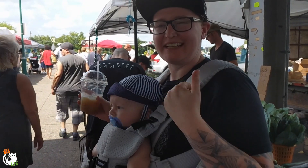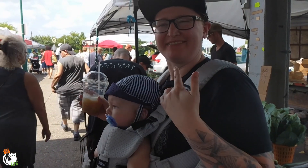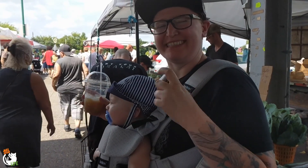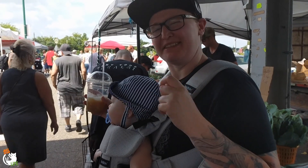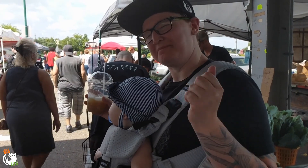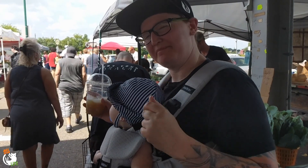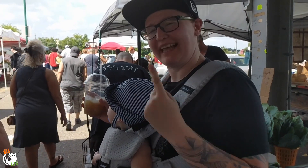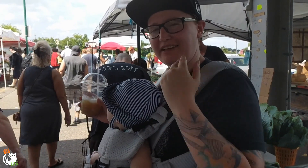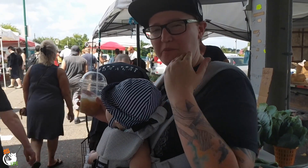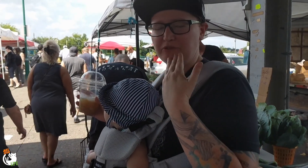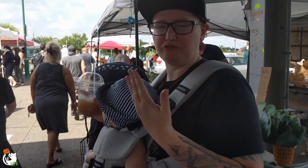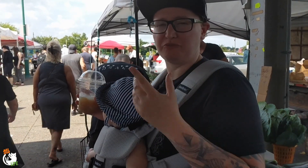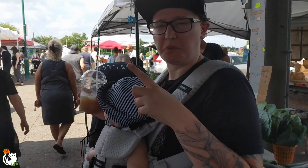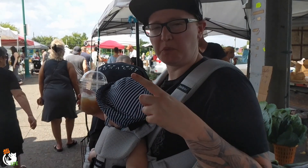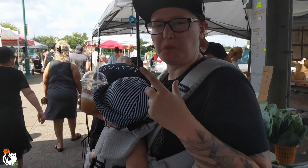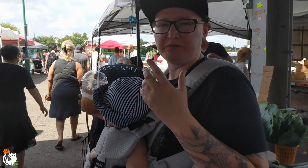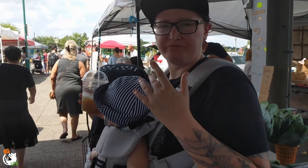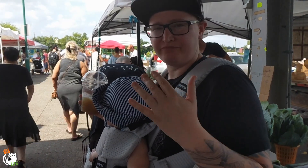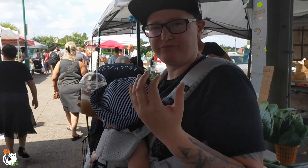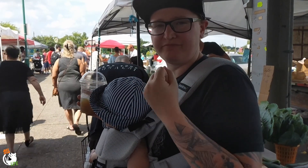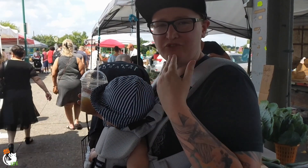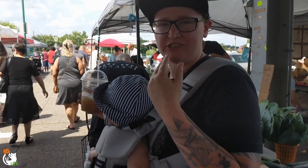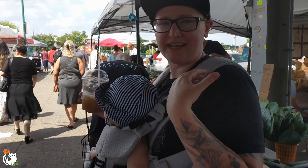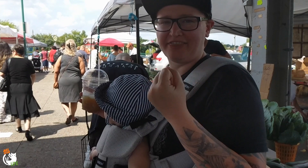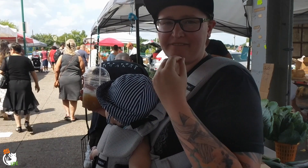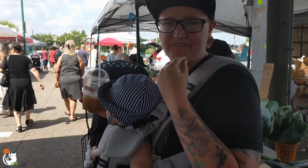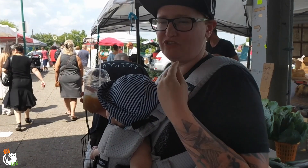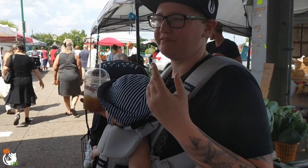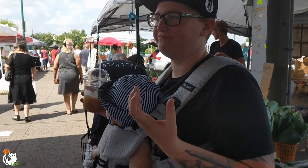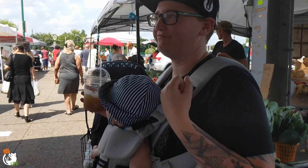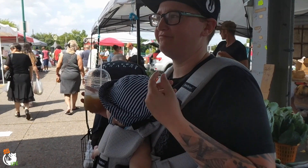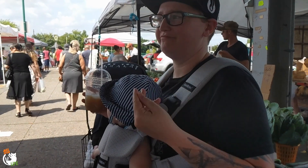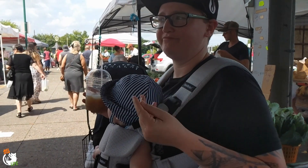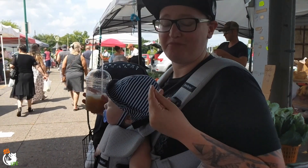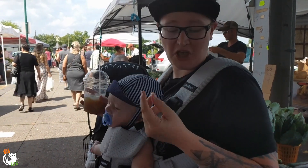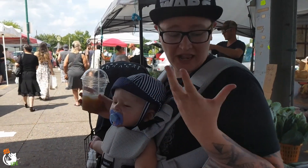but we just haven't been. So I felt we needed to come back. Stay local, get good healthy food.